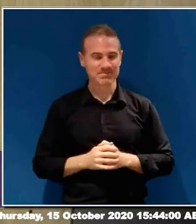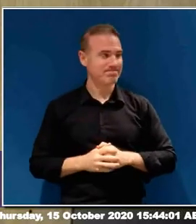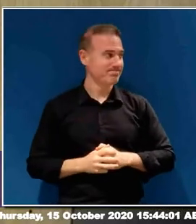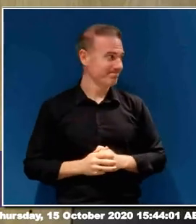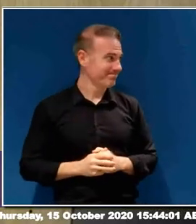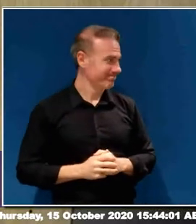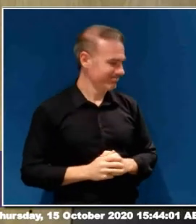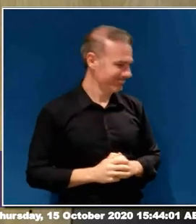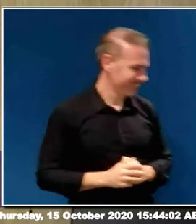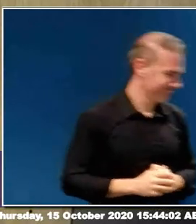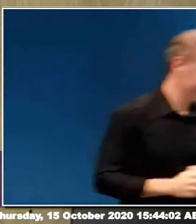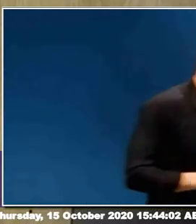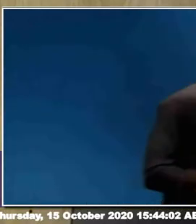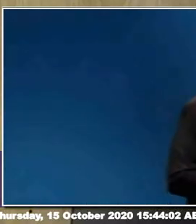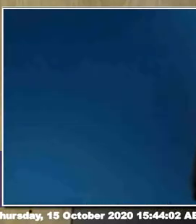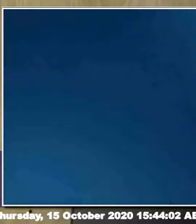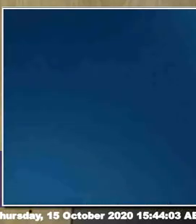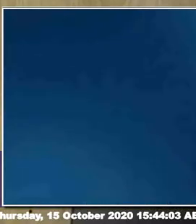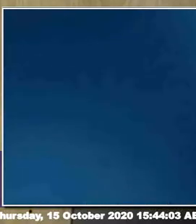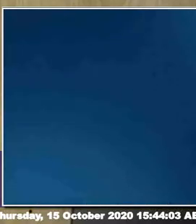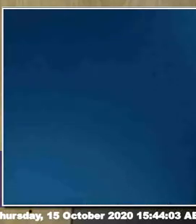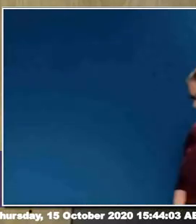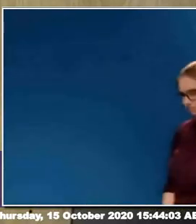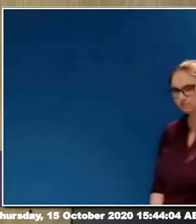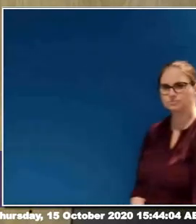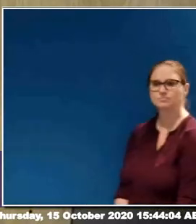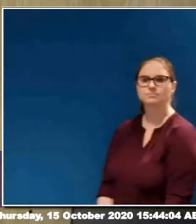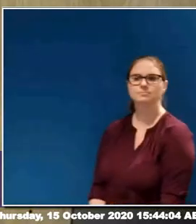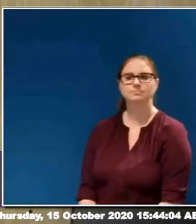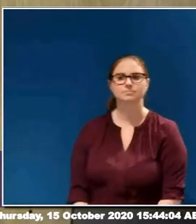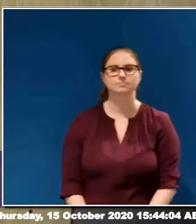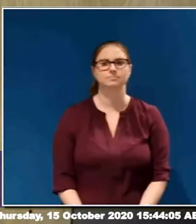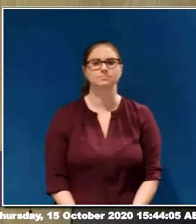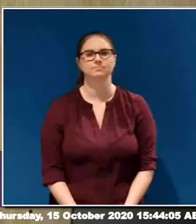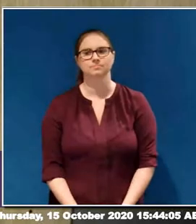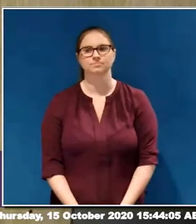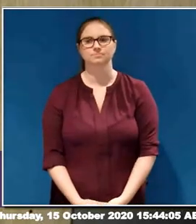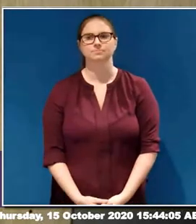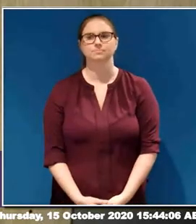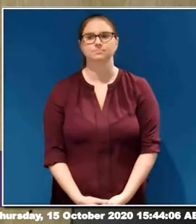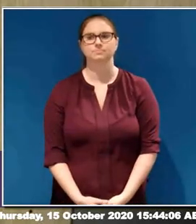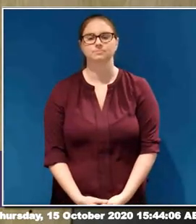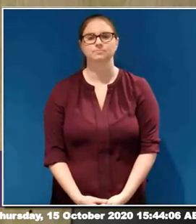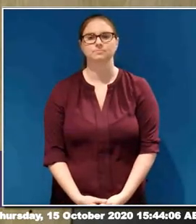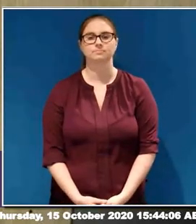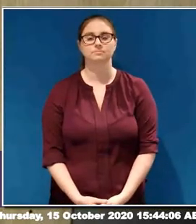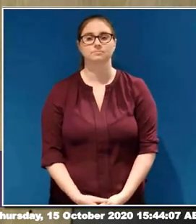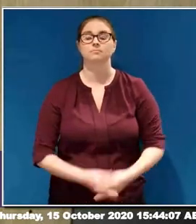well, these are the early years of school, these children are not fully developed yet, and understanding that.